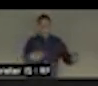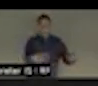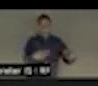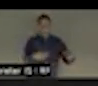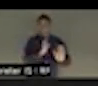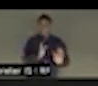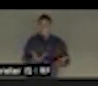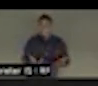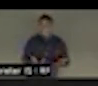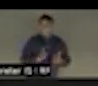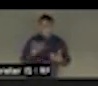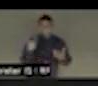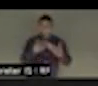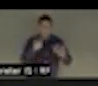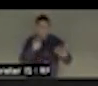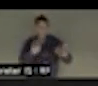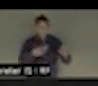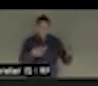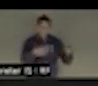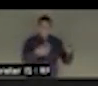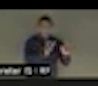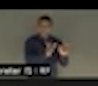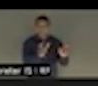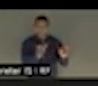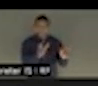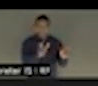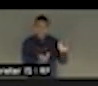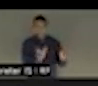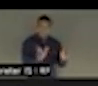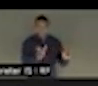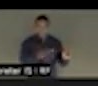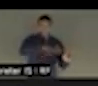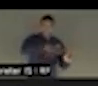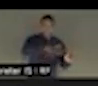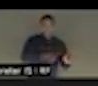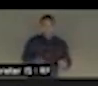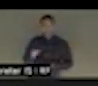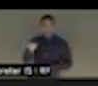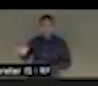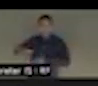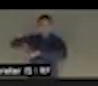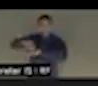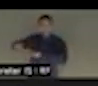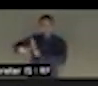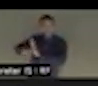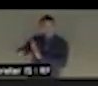of the autocaptioning toolmakers and really the big suppliers. And we are creating a kind of a crowd